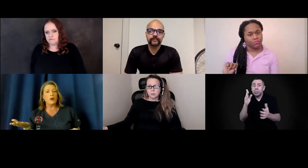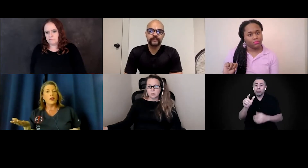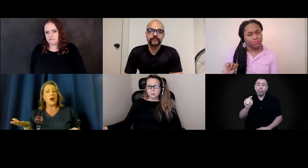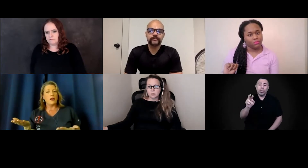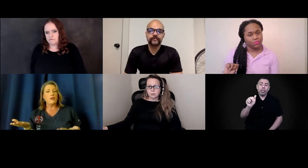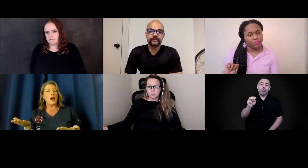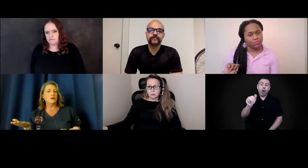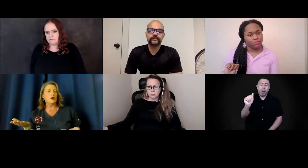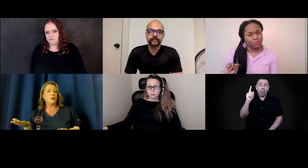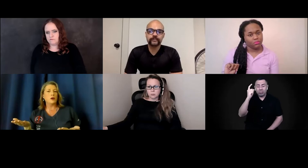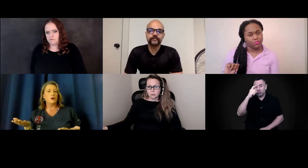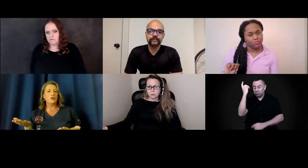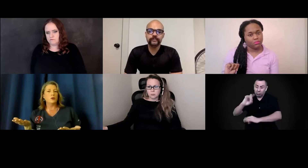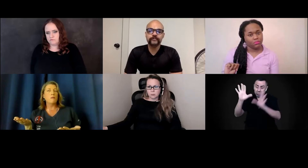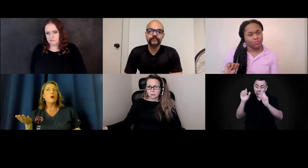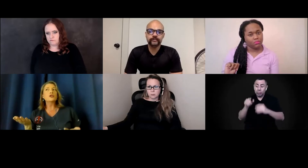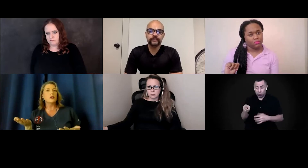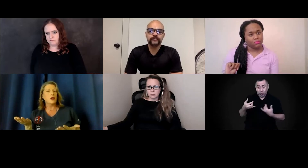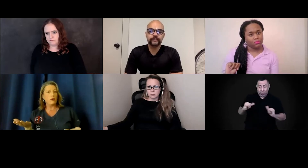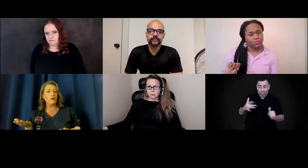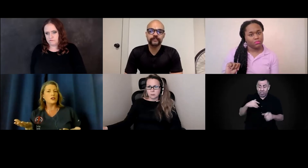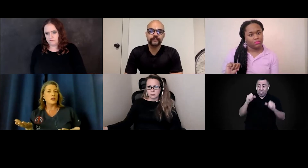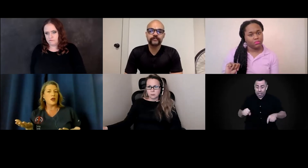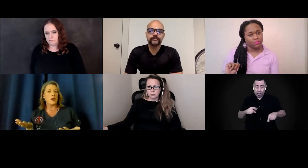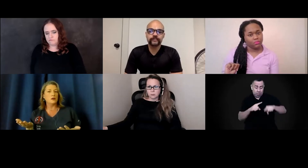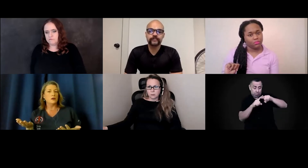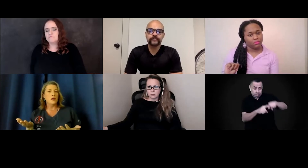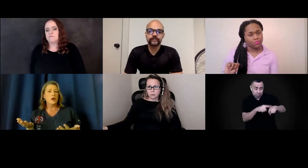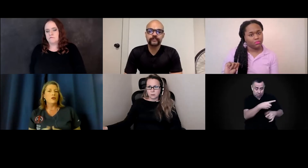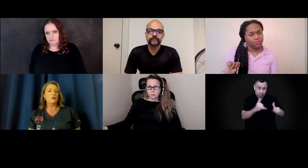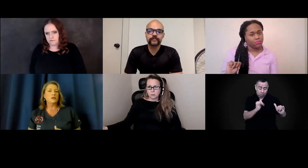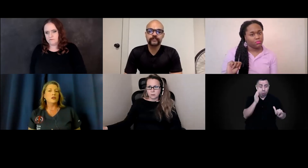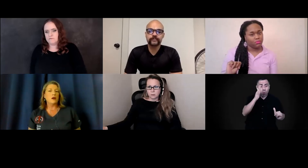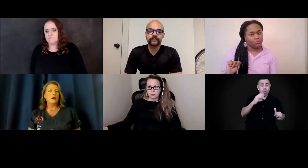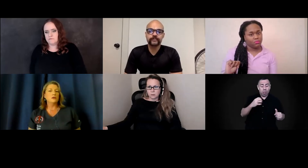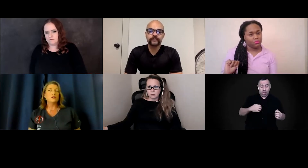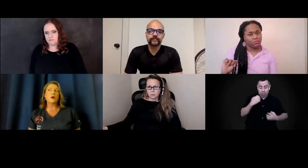rely on that interpreter to emotionally and professionally handle those scenarios.